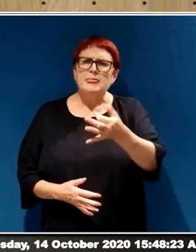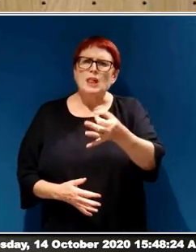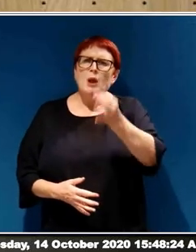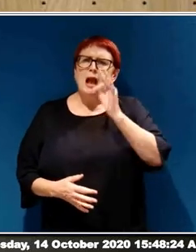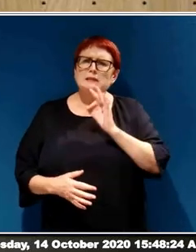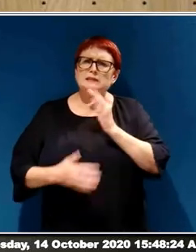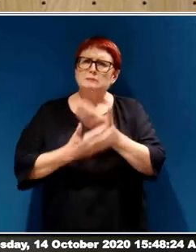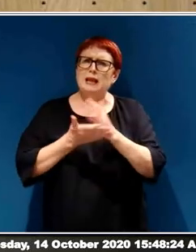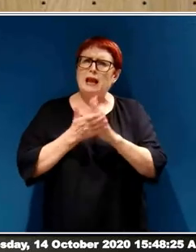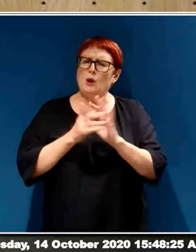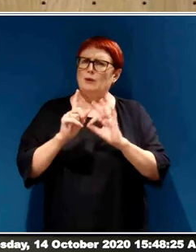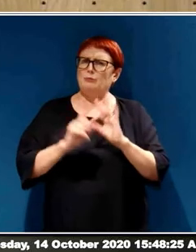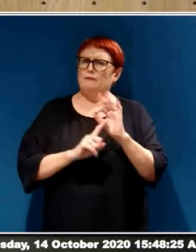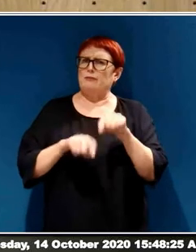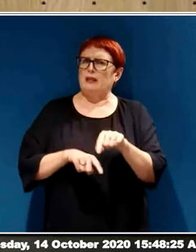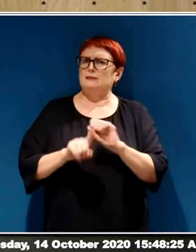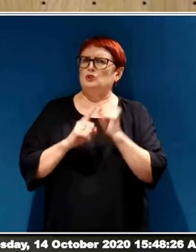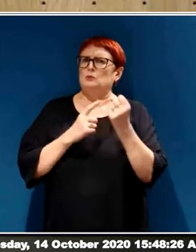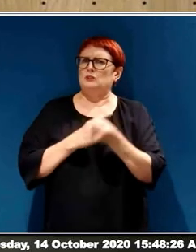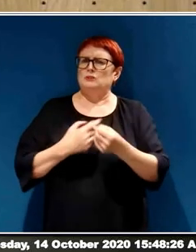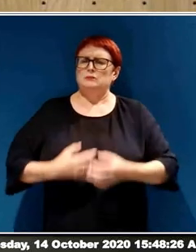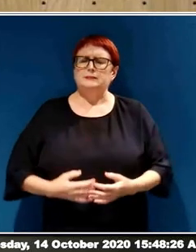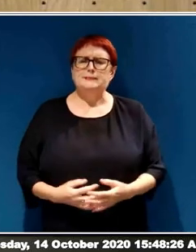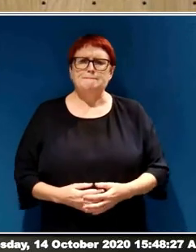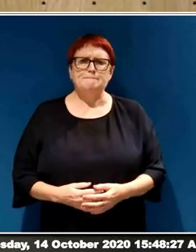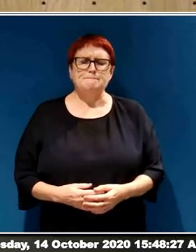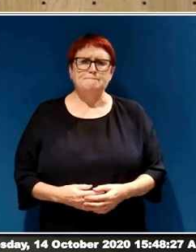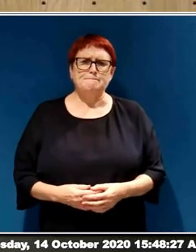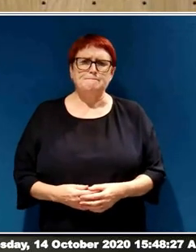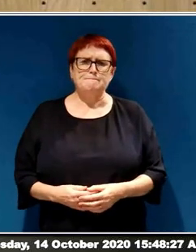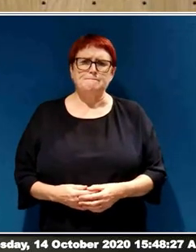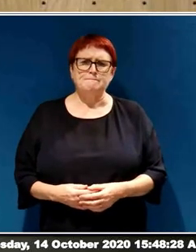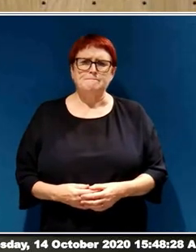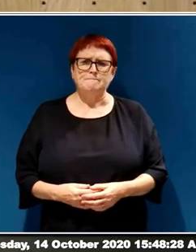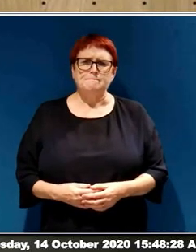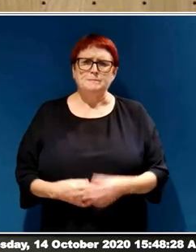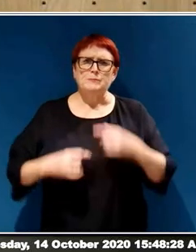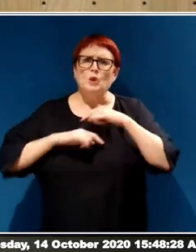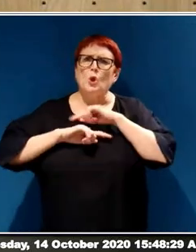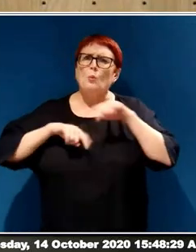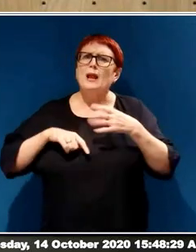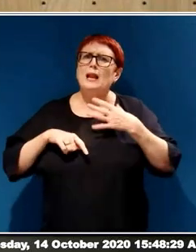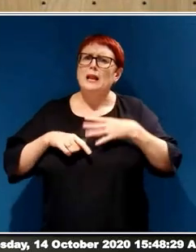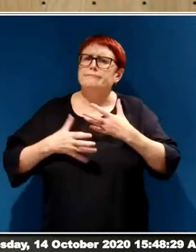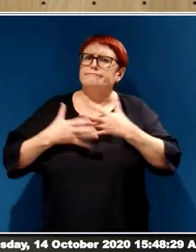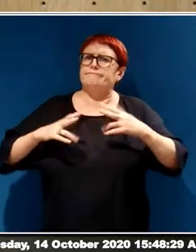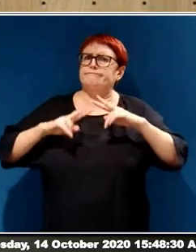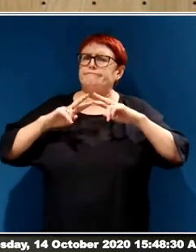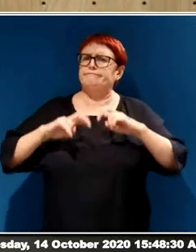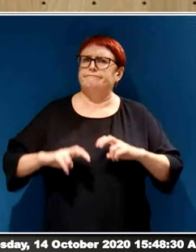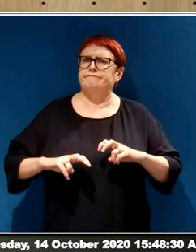I think that we need an investigation into this at a national level to address